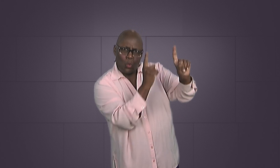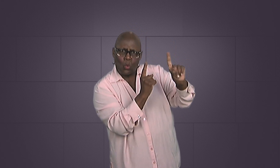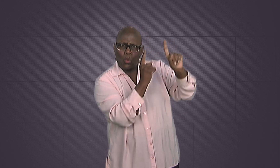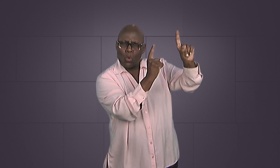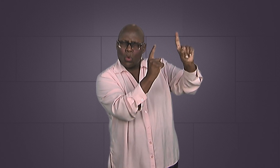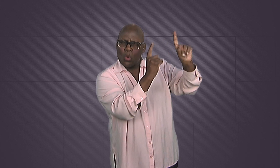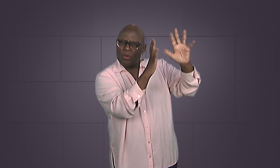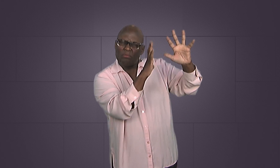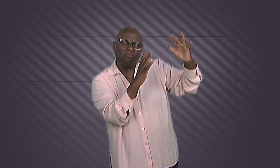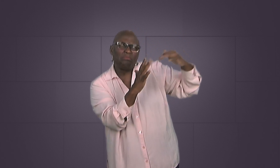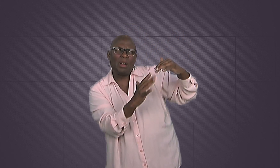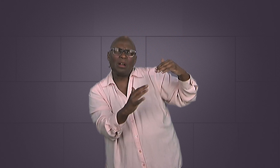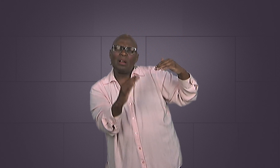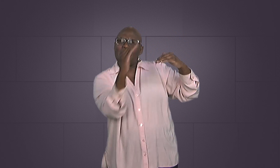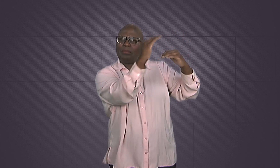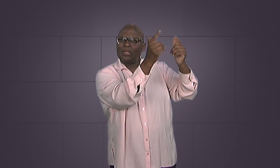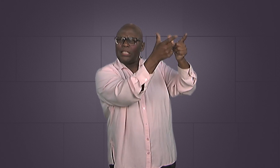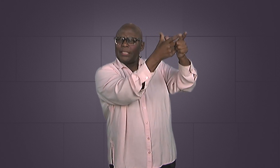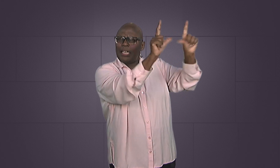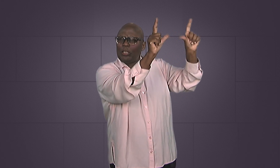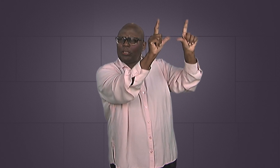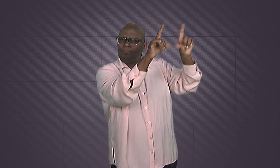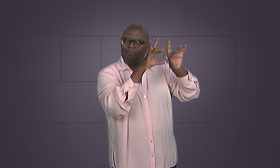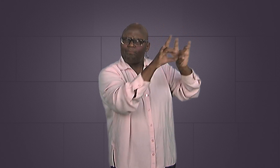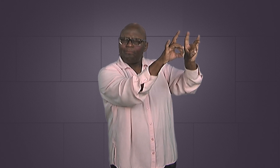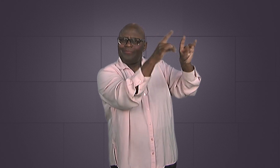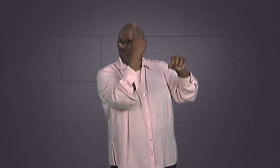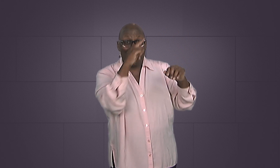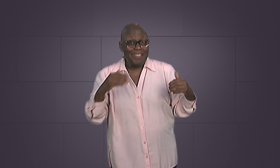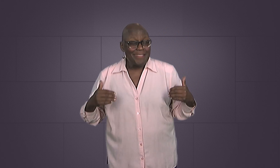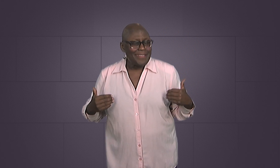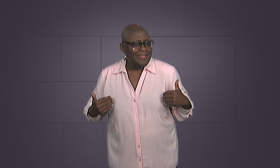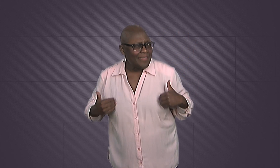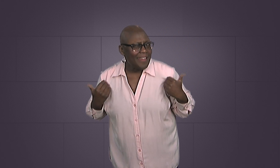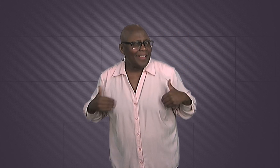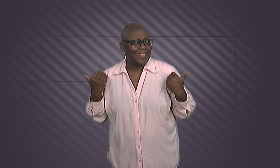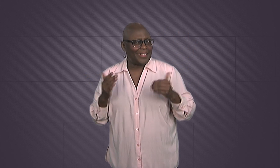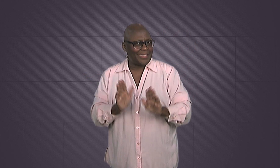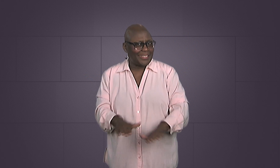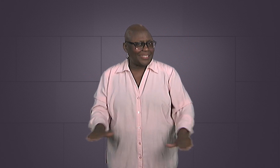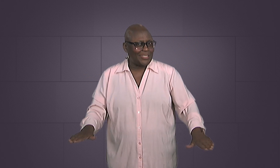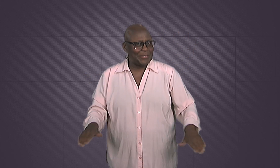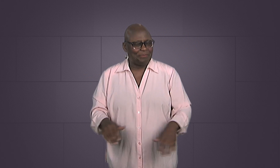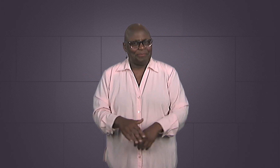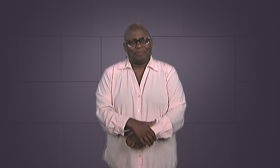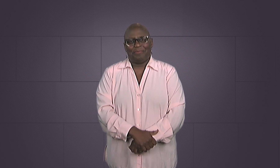to maximize language acquisition for young children who are deaf or hard of hearing.